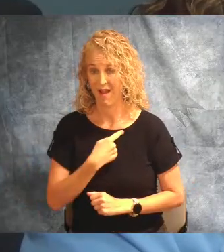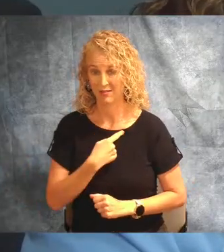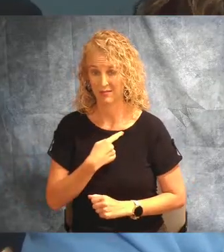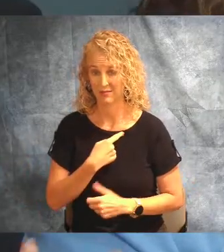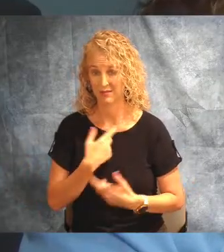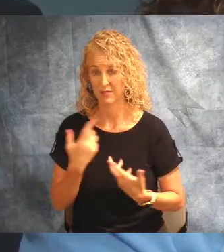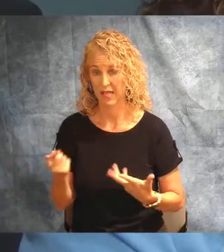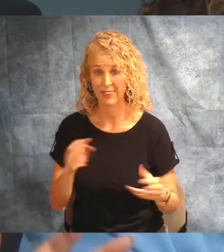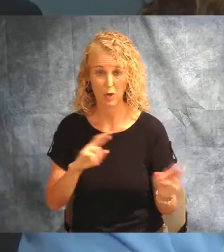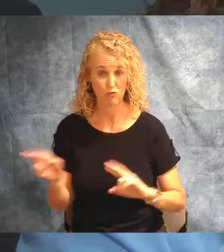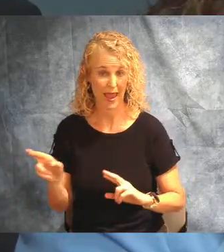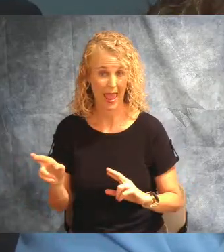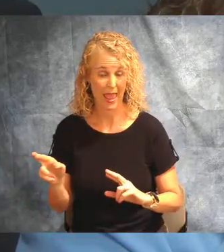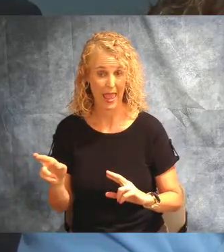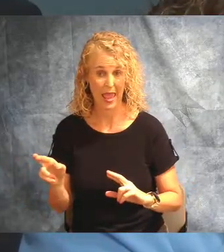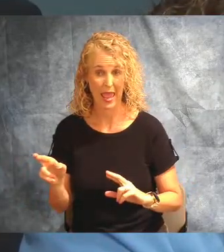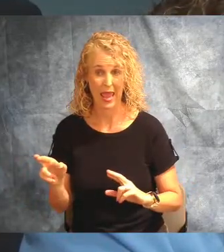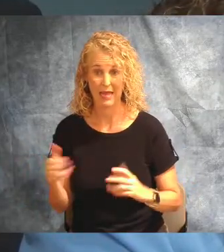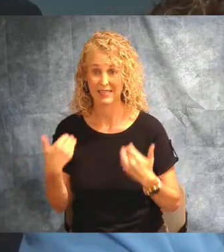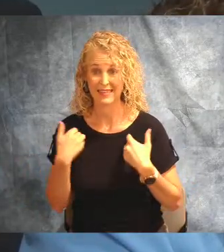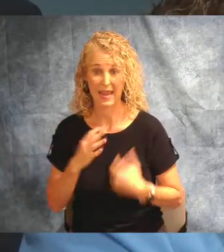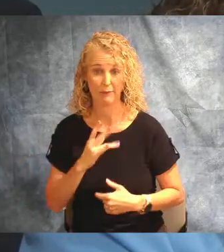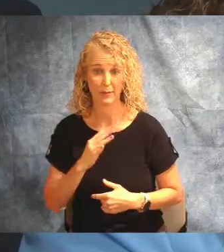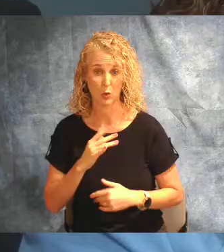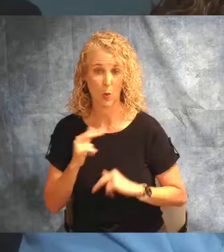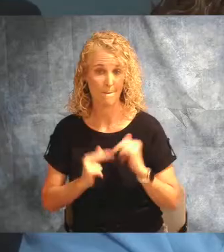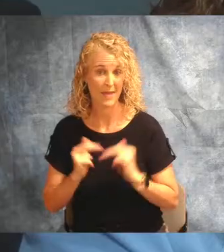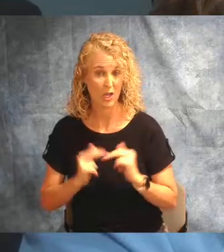they're ready to go. They got some renderings and different things. So, Mr. Lud, I just want to make